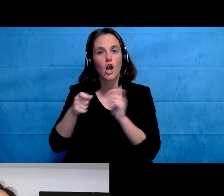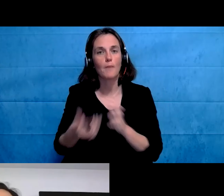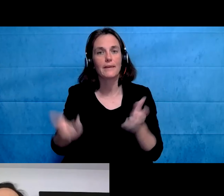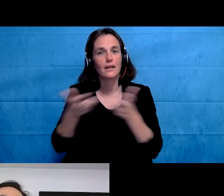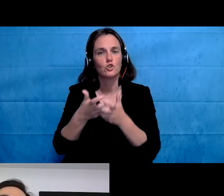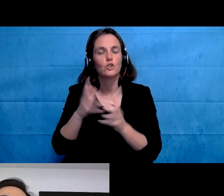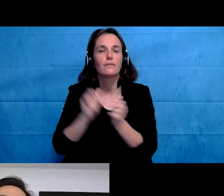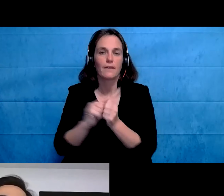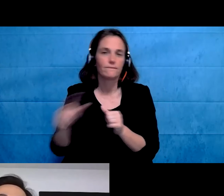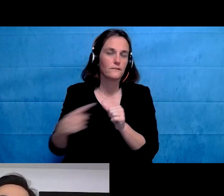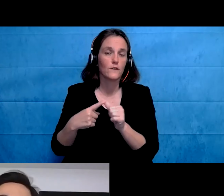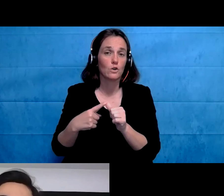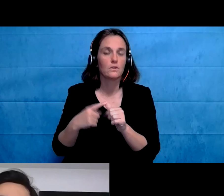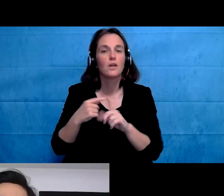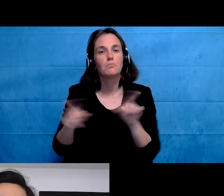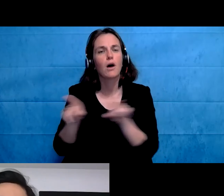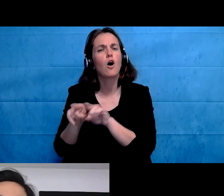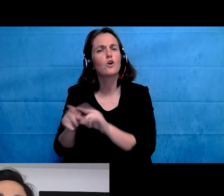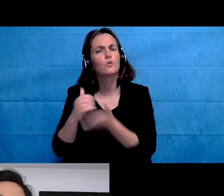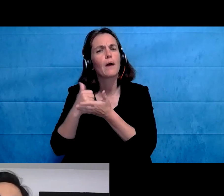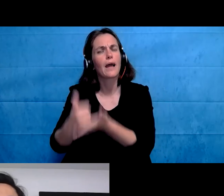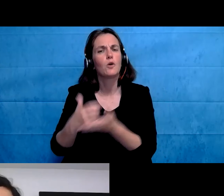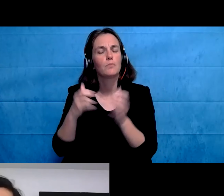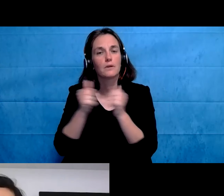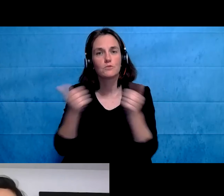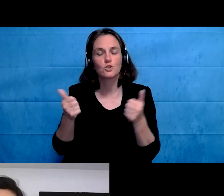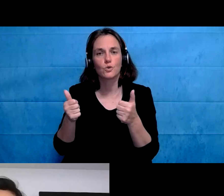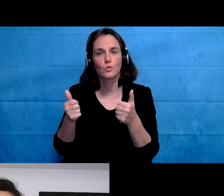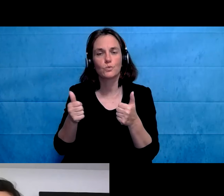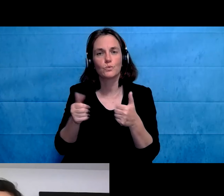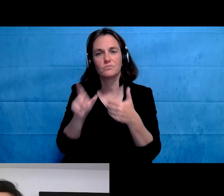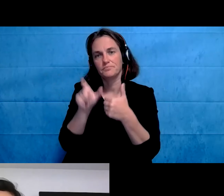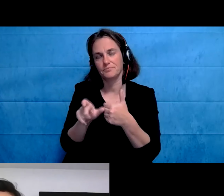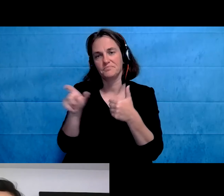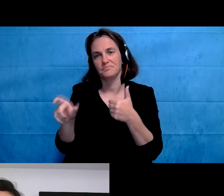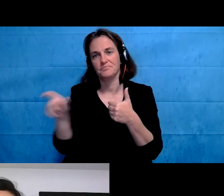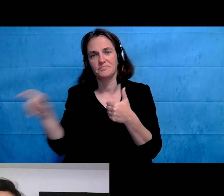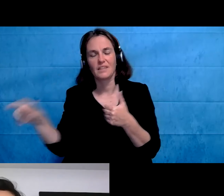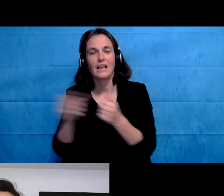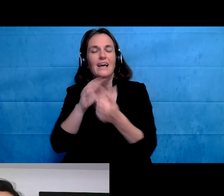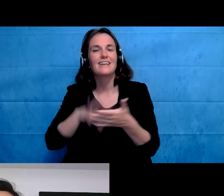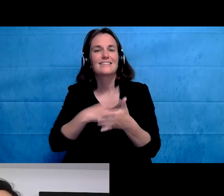but you can also help them to have their schedule with I call active rest breaks, which is an oxymoron,